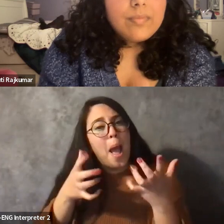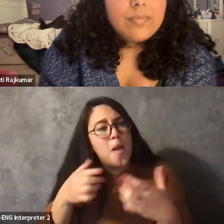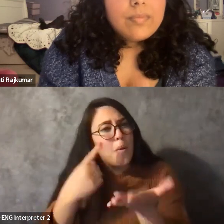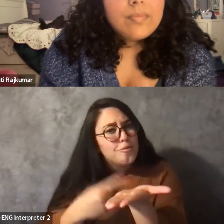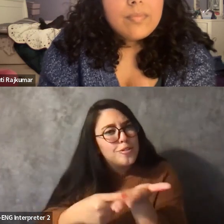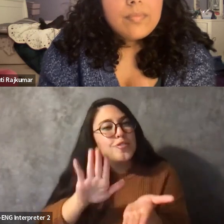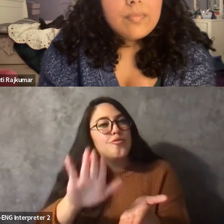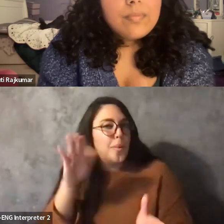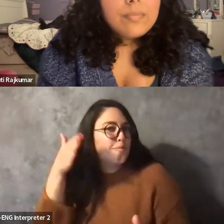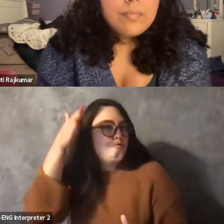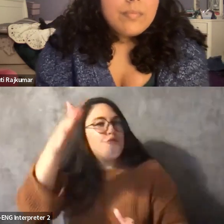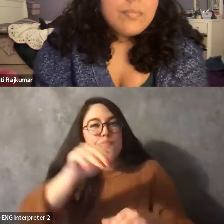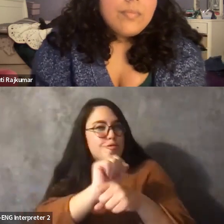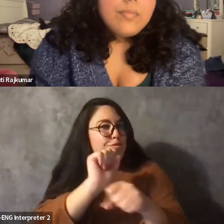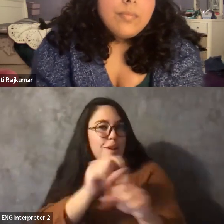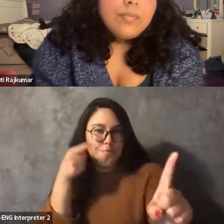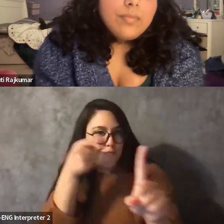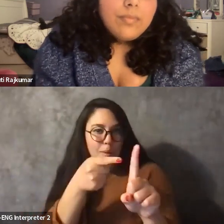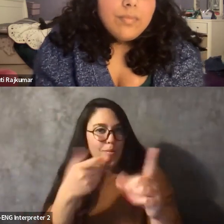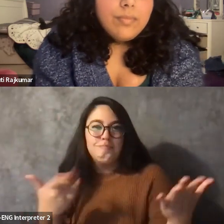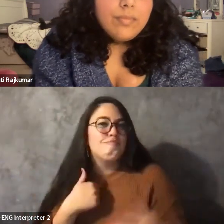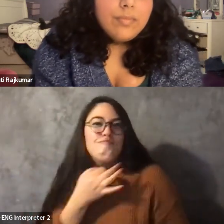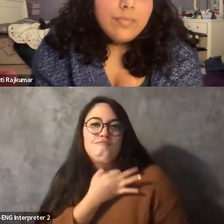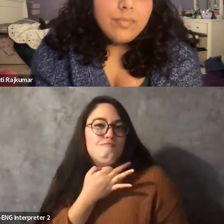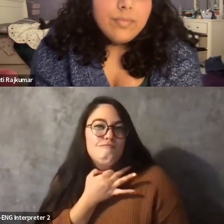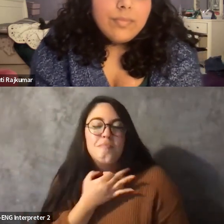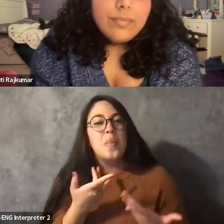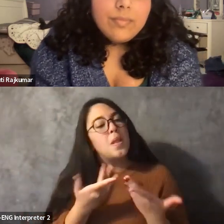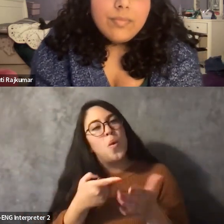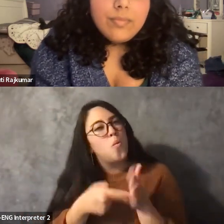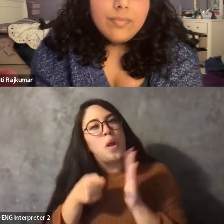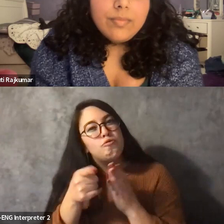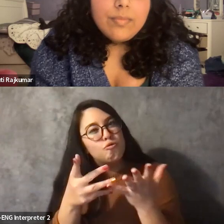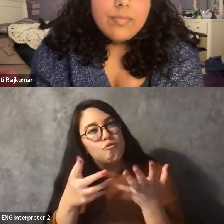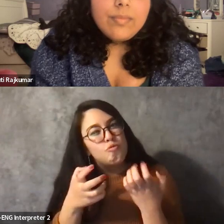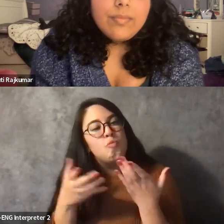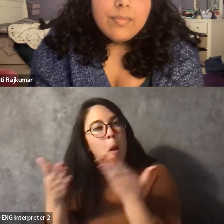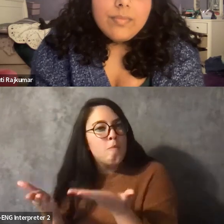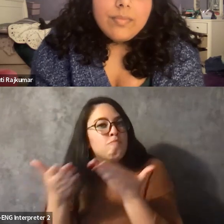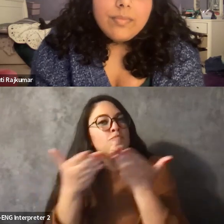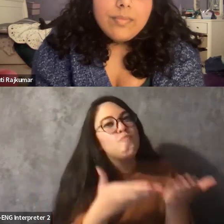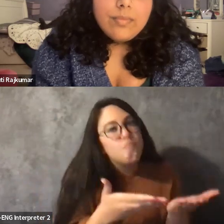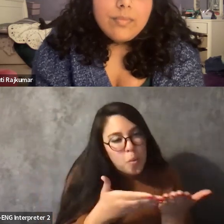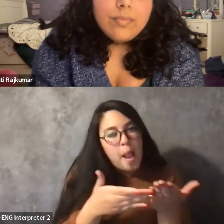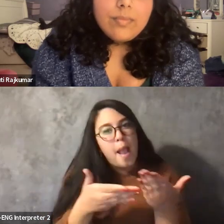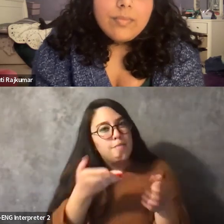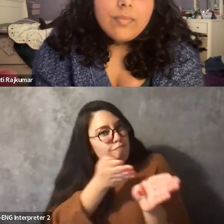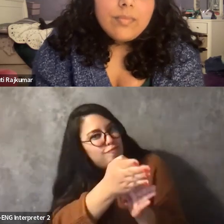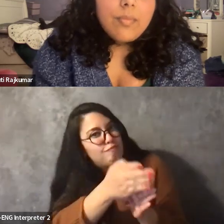and what are some of the things you want to take into that career in terms of like activism?